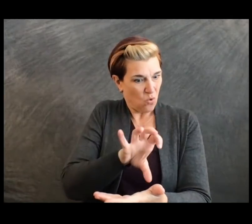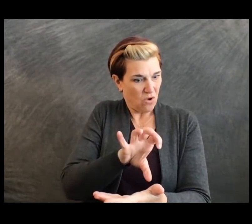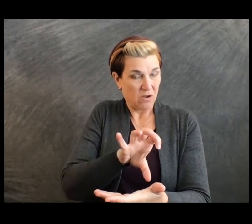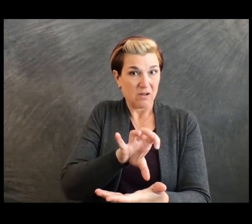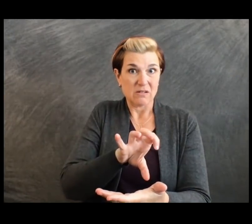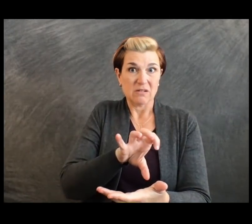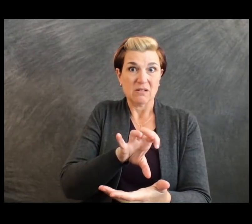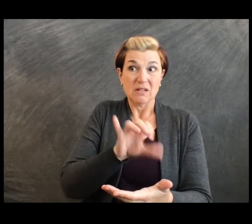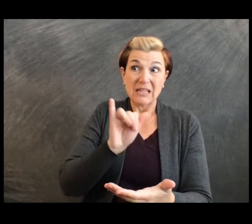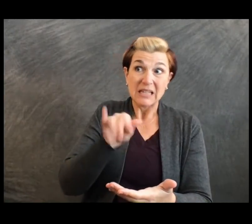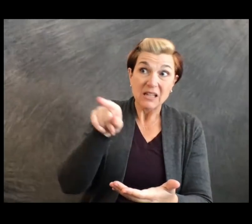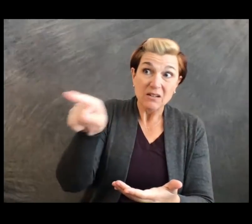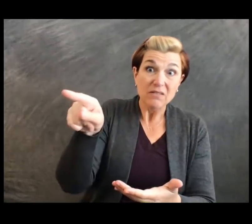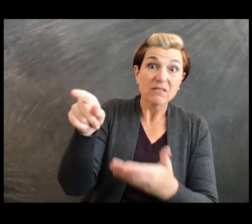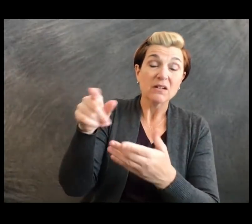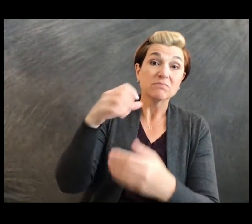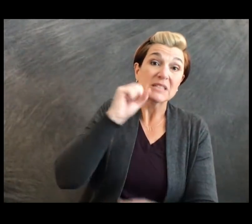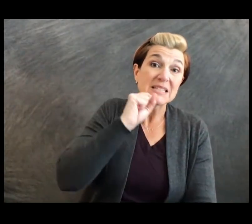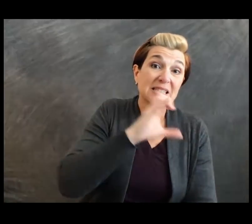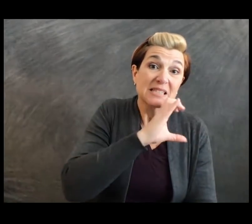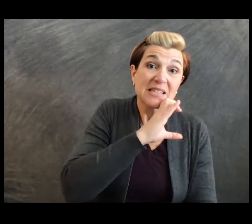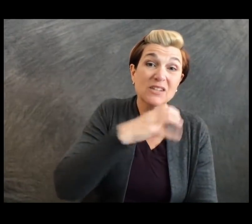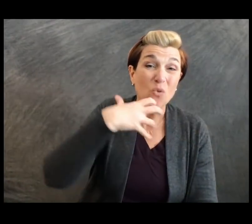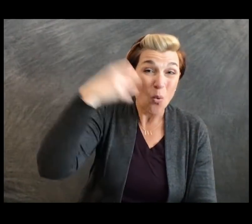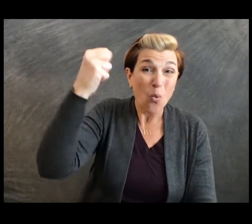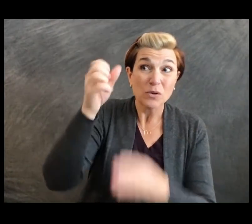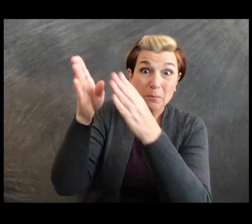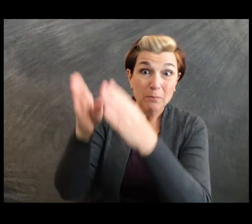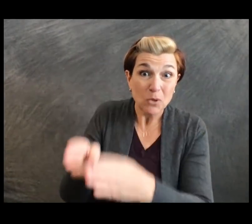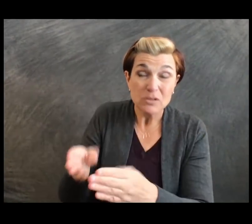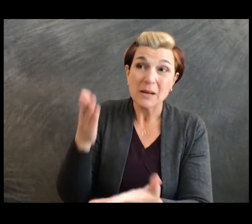is vulnerable a senior with a serious underlying health condition to the